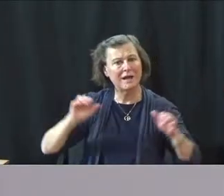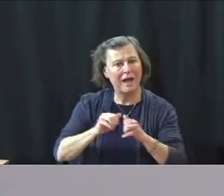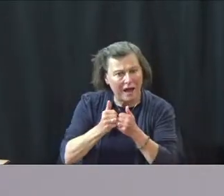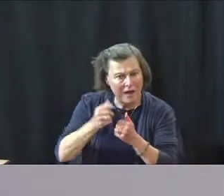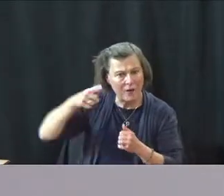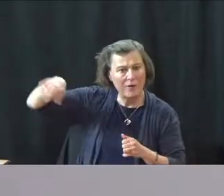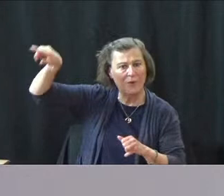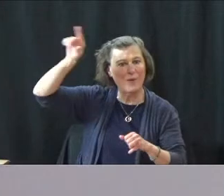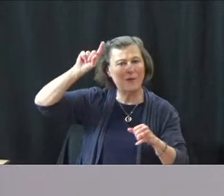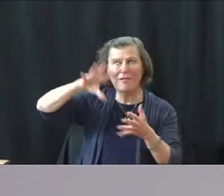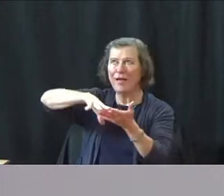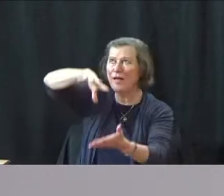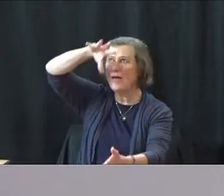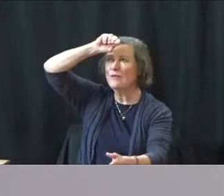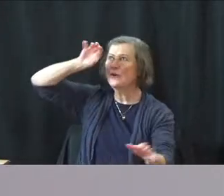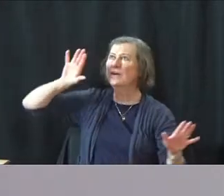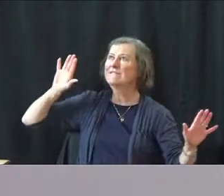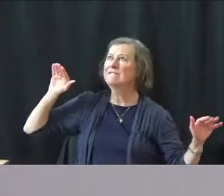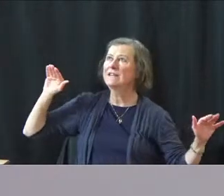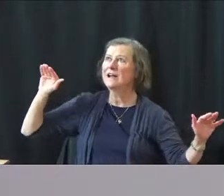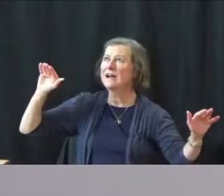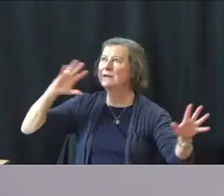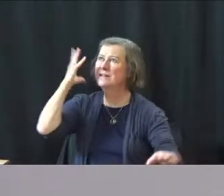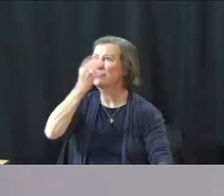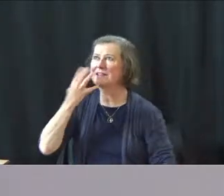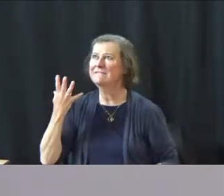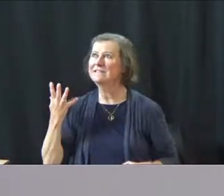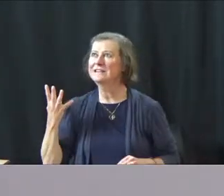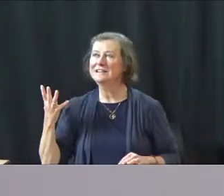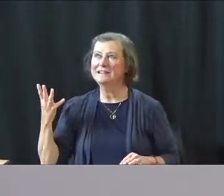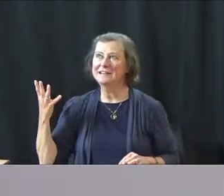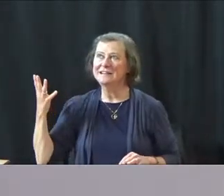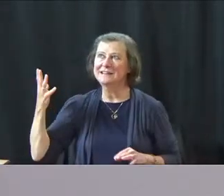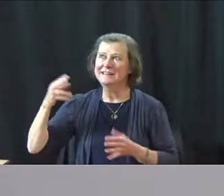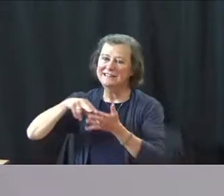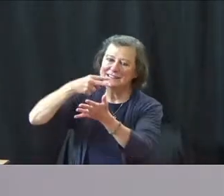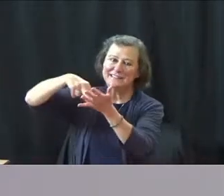They look so very lovely dancing in the sky.”